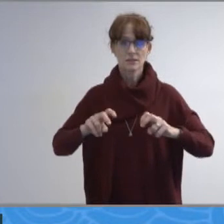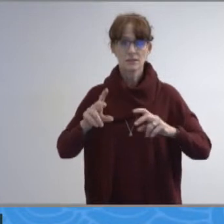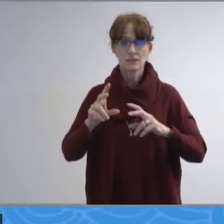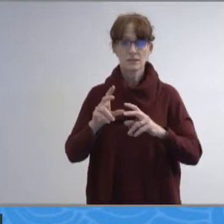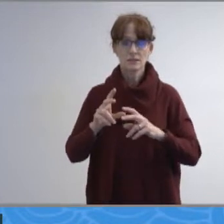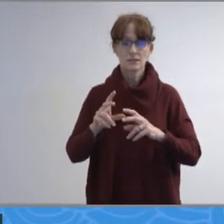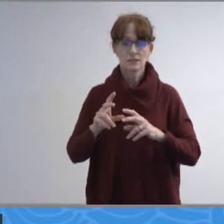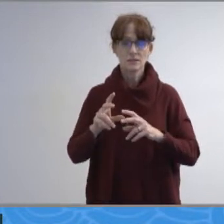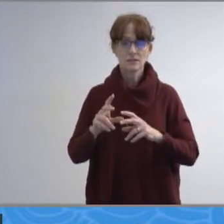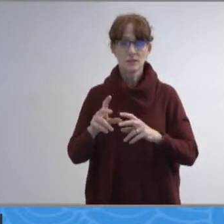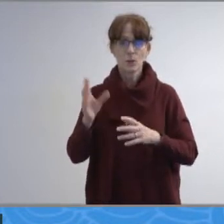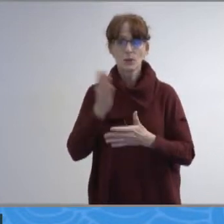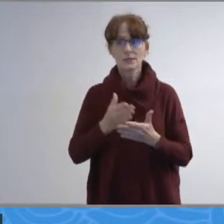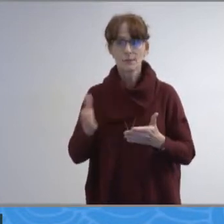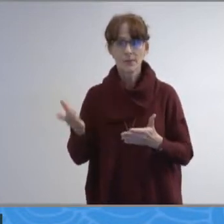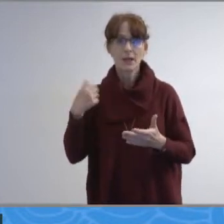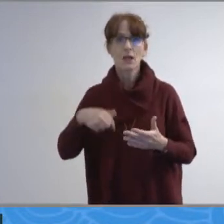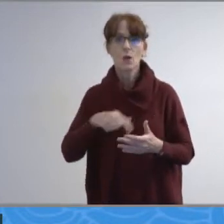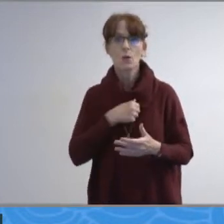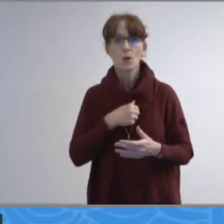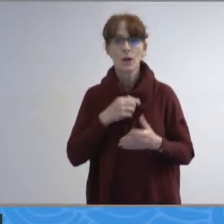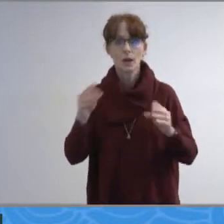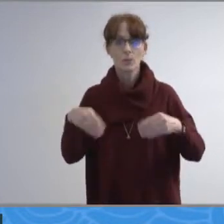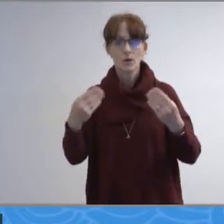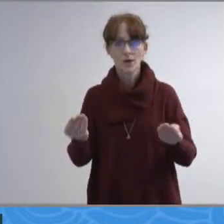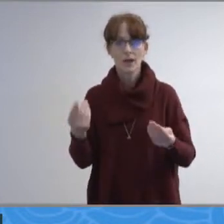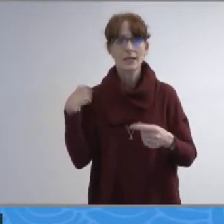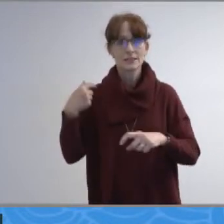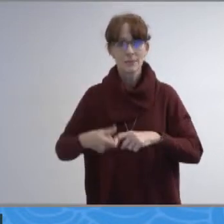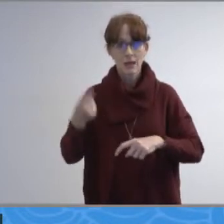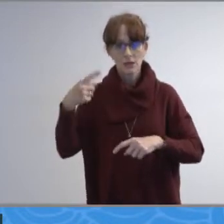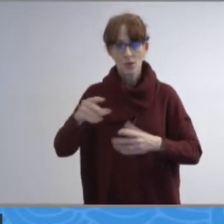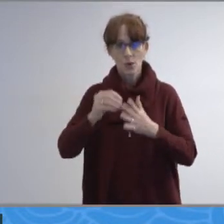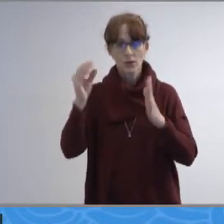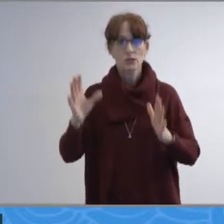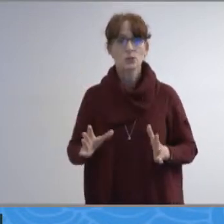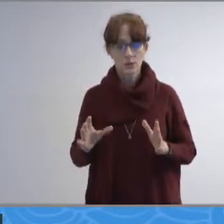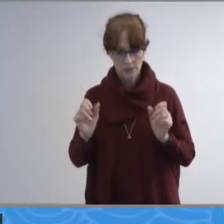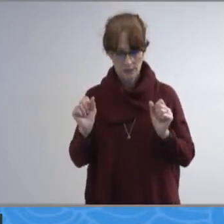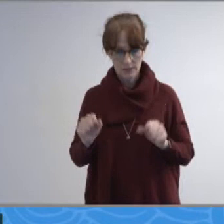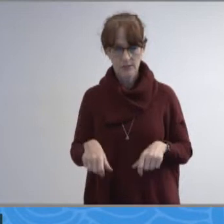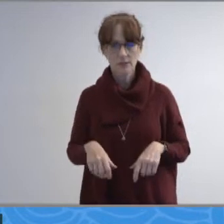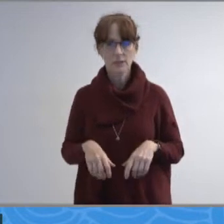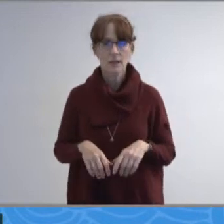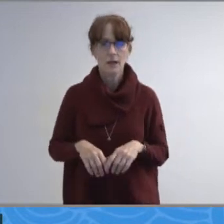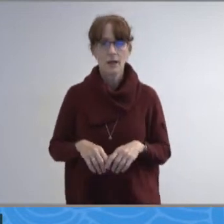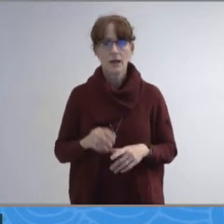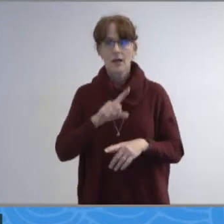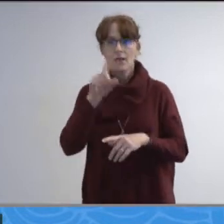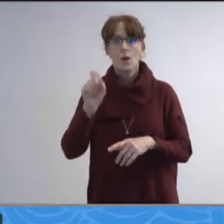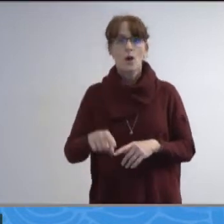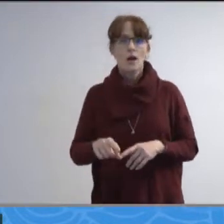was something that we were able to provide in Spanish for the students. So the question is more related